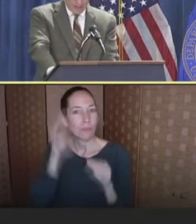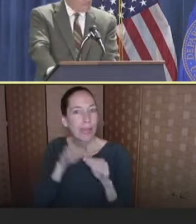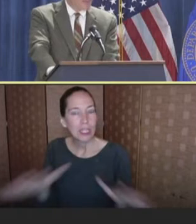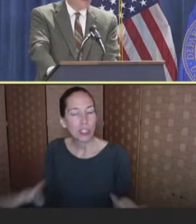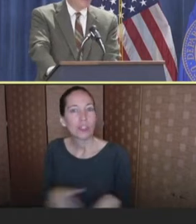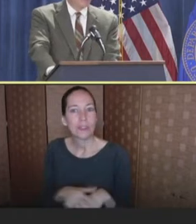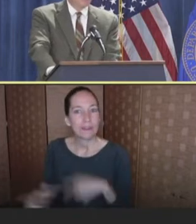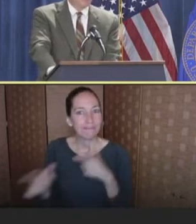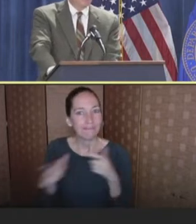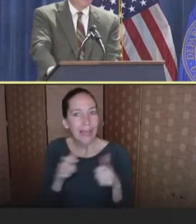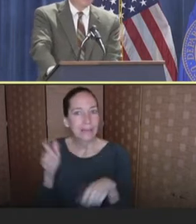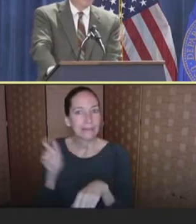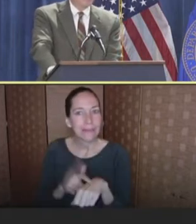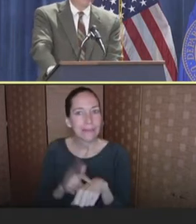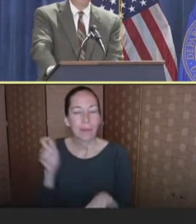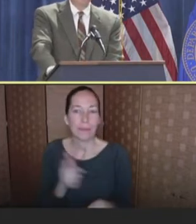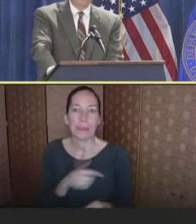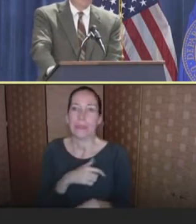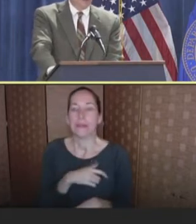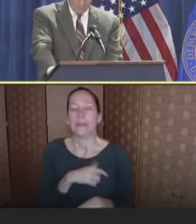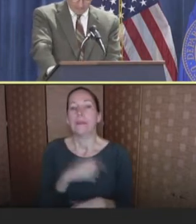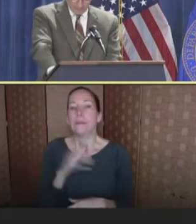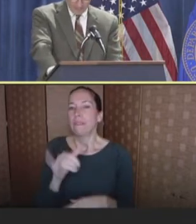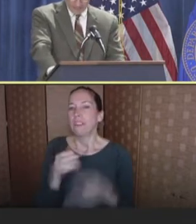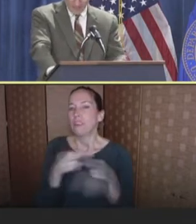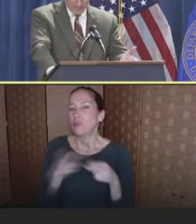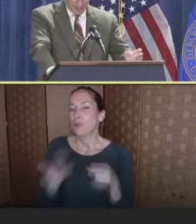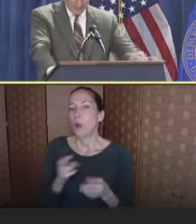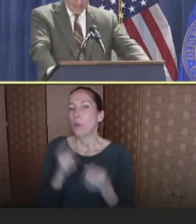That's a short recommendation that involves a big lift.